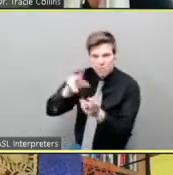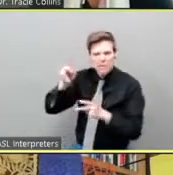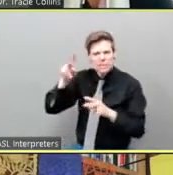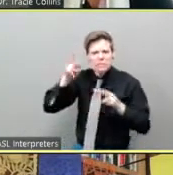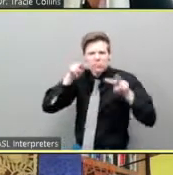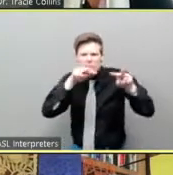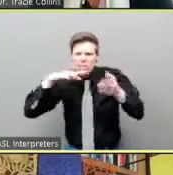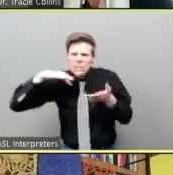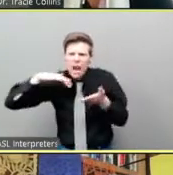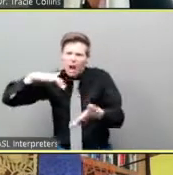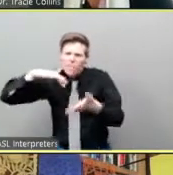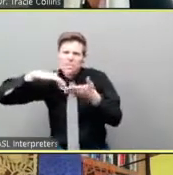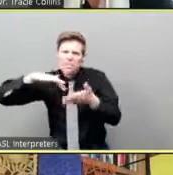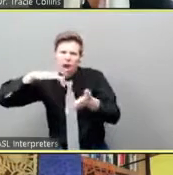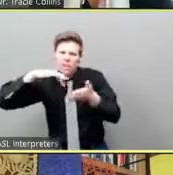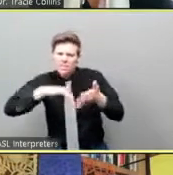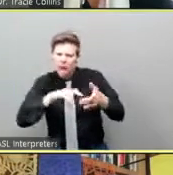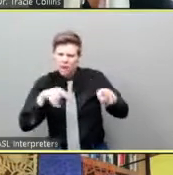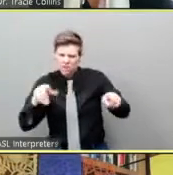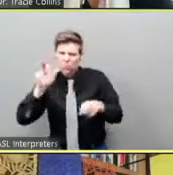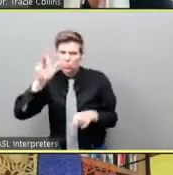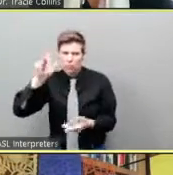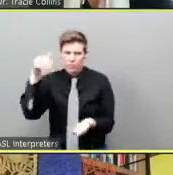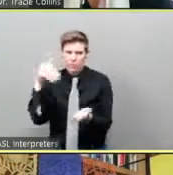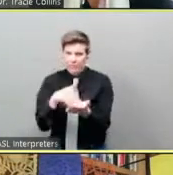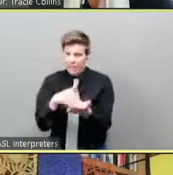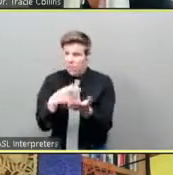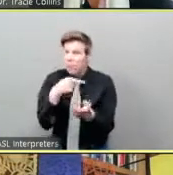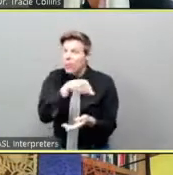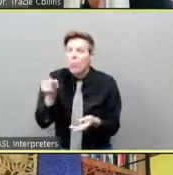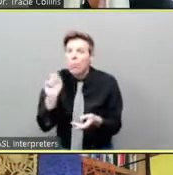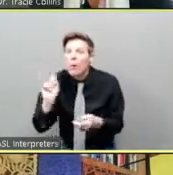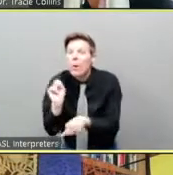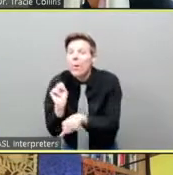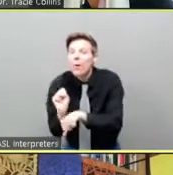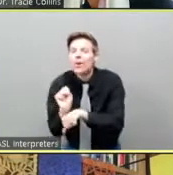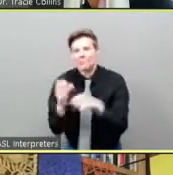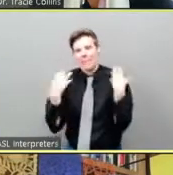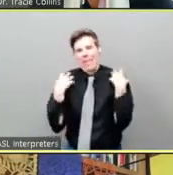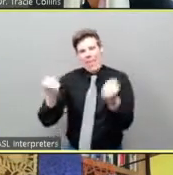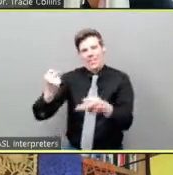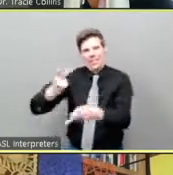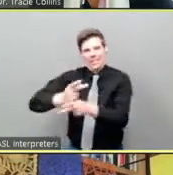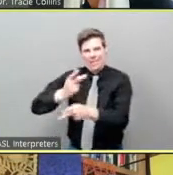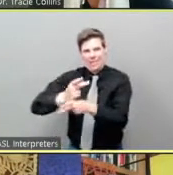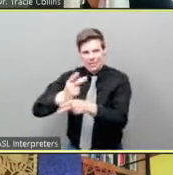workers and in New Mexico by the way in our state, about 80 of healthcare